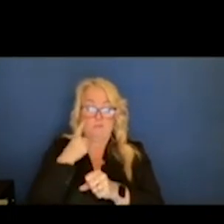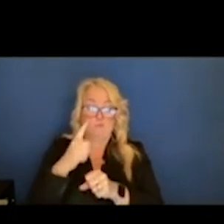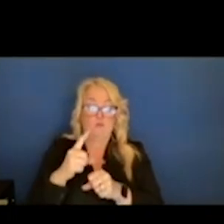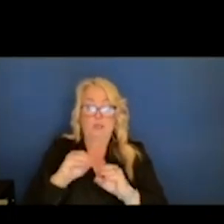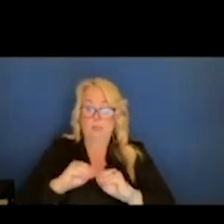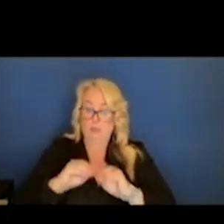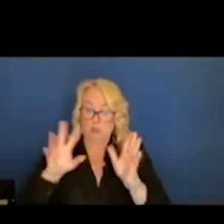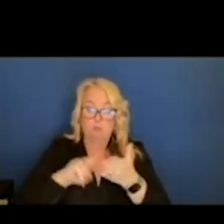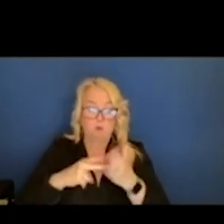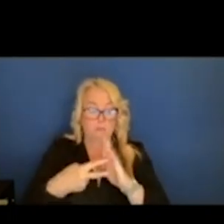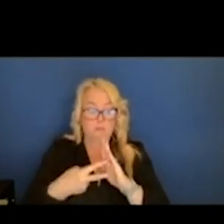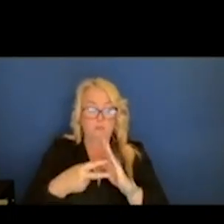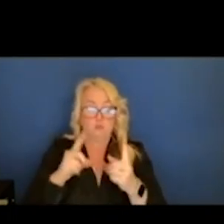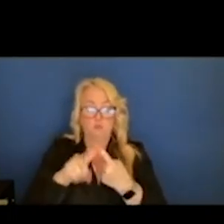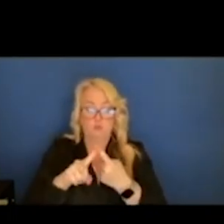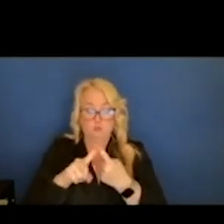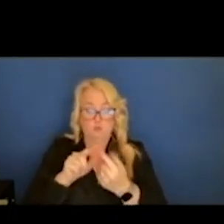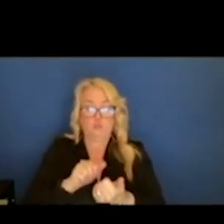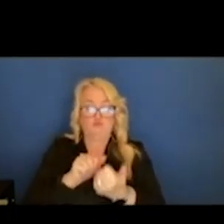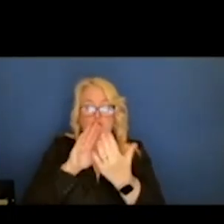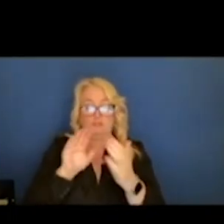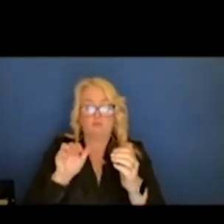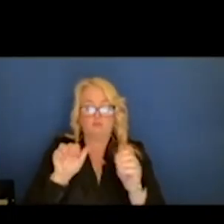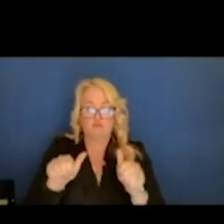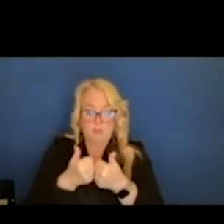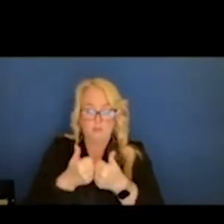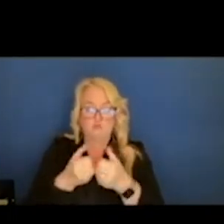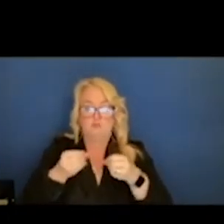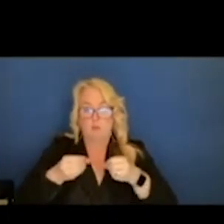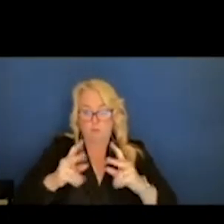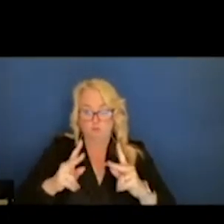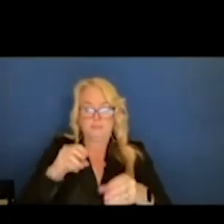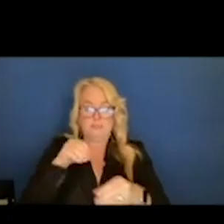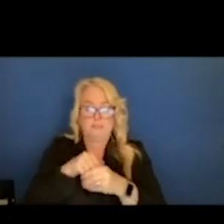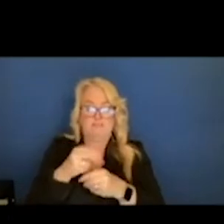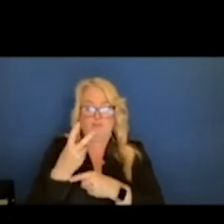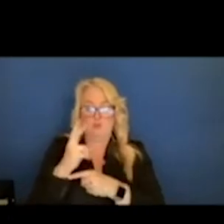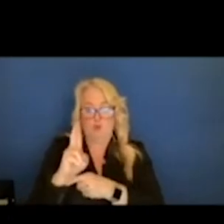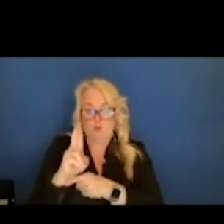with a clear purpose in mind: to address critical challenges and opportunities within the vocational